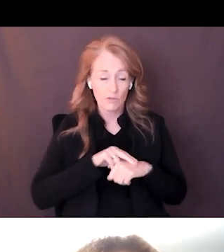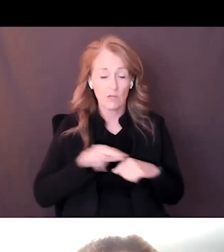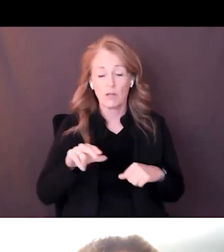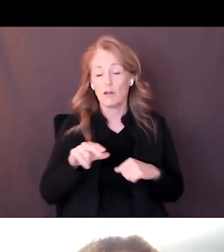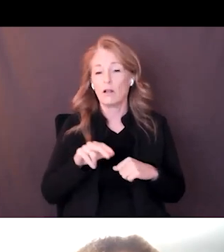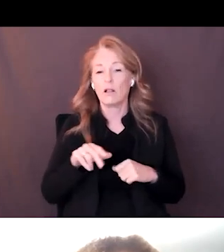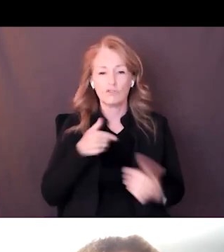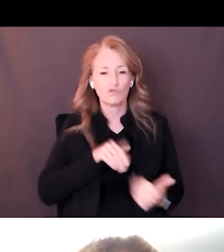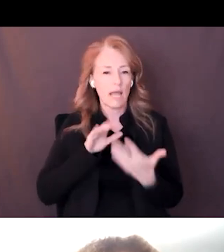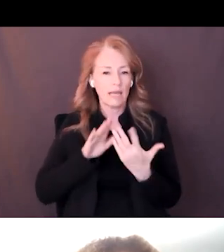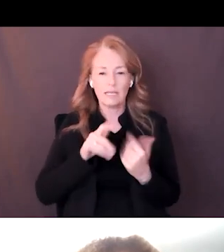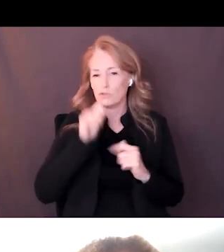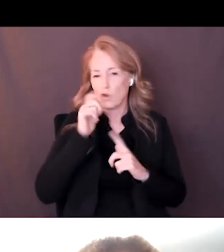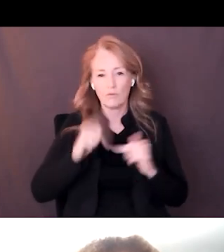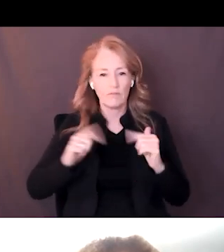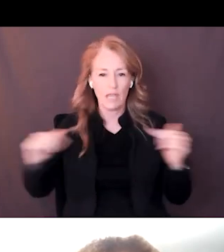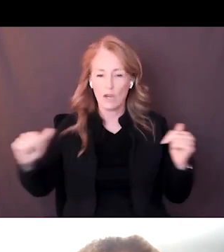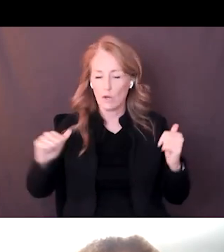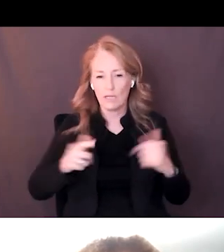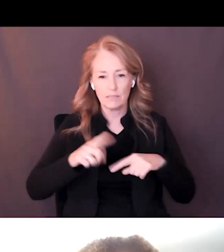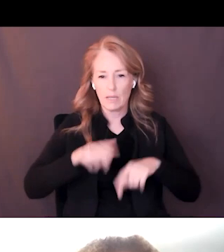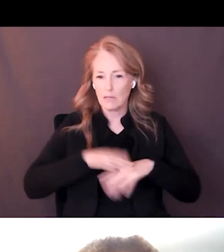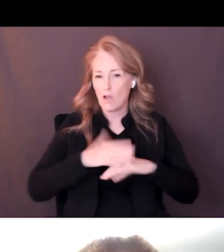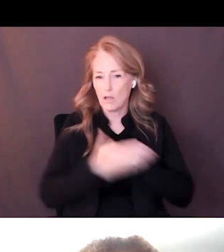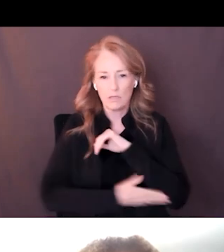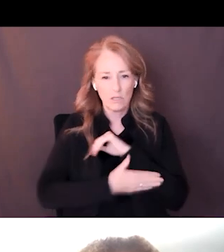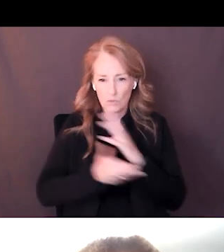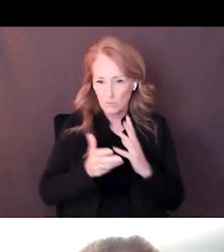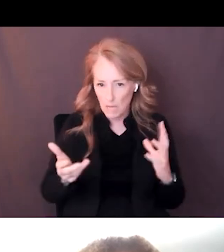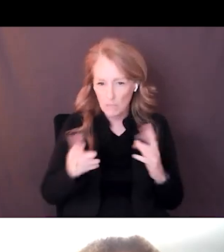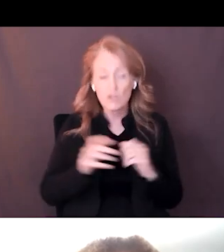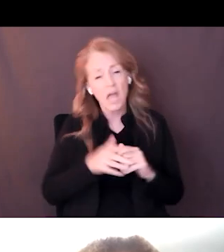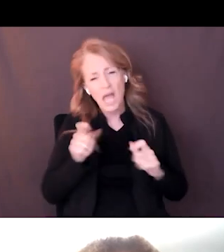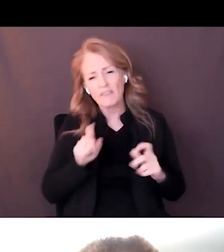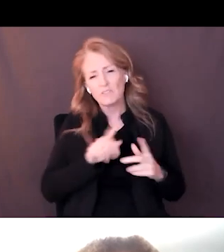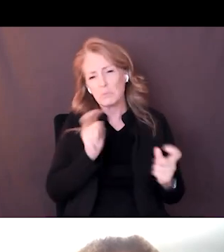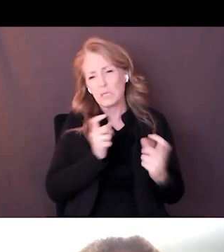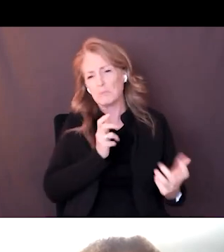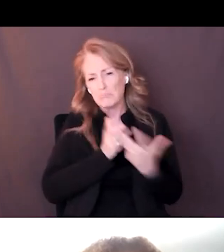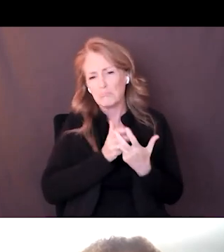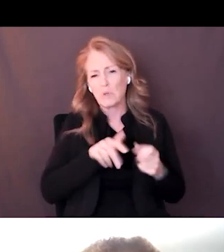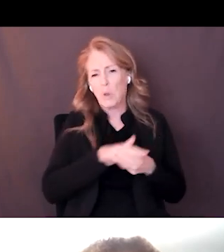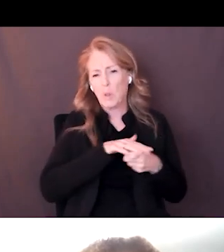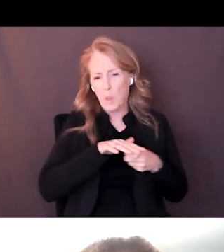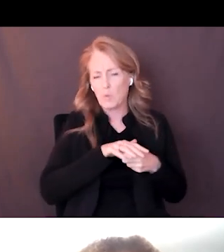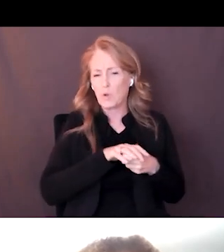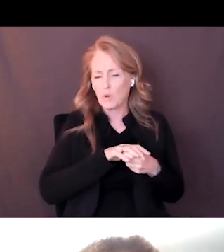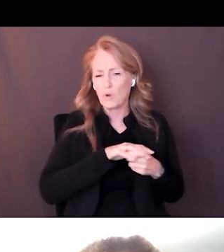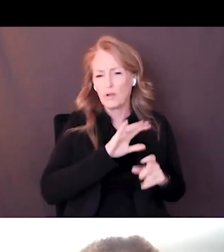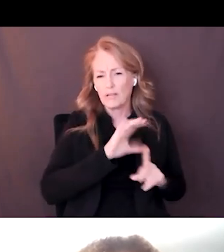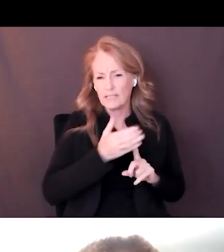THEY HAVE TO BE ADAPTED TO LOCAL CONDITIONS, BUT LIKE REDUCING